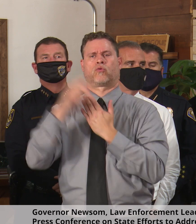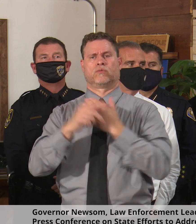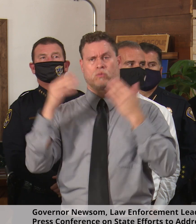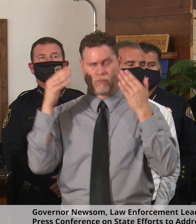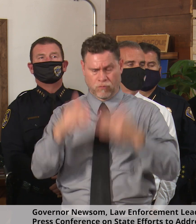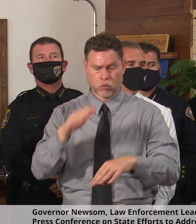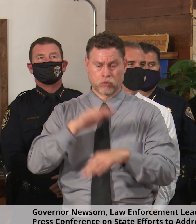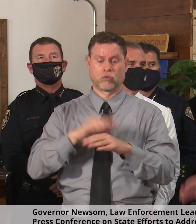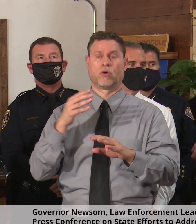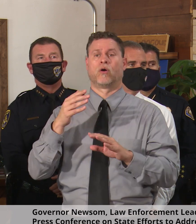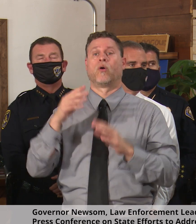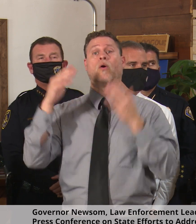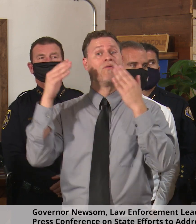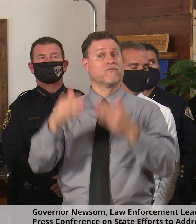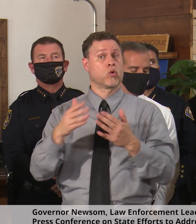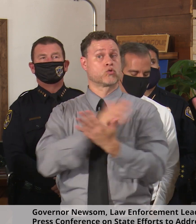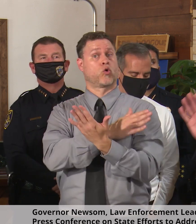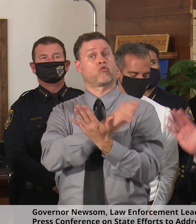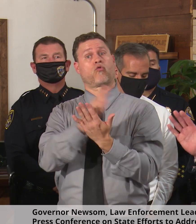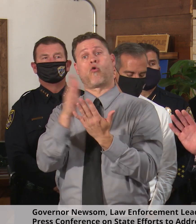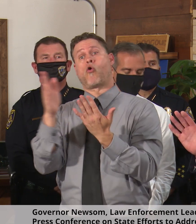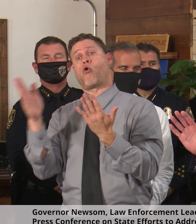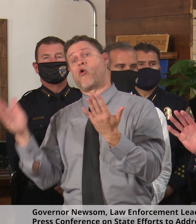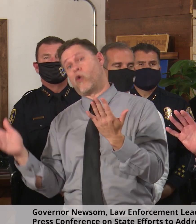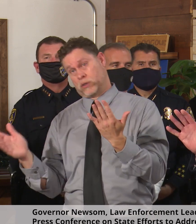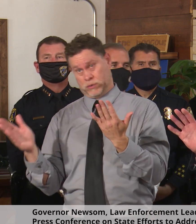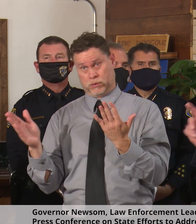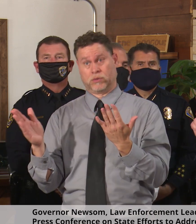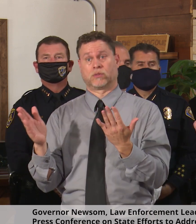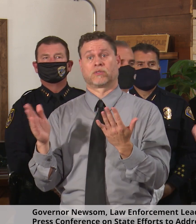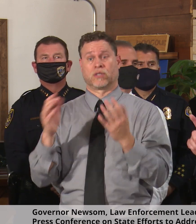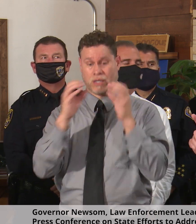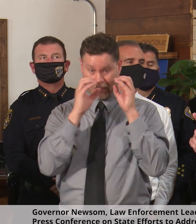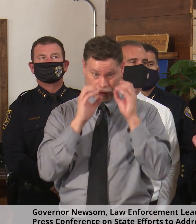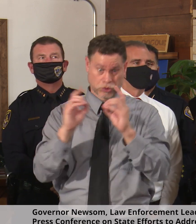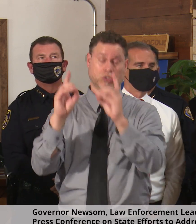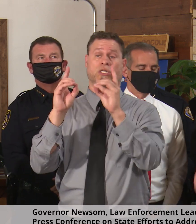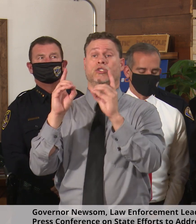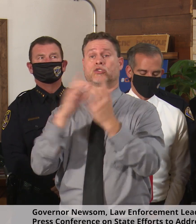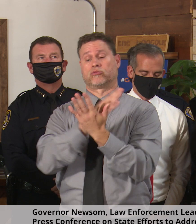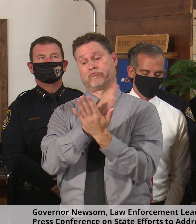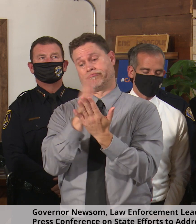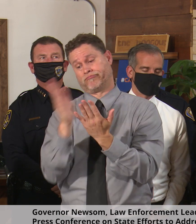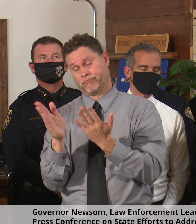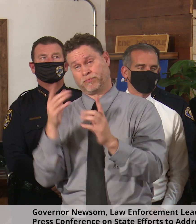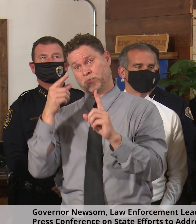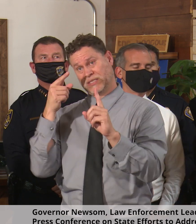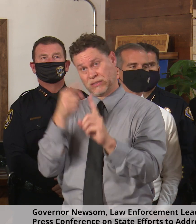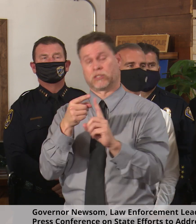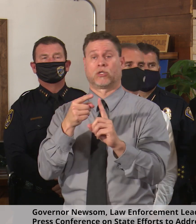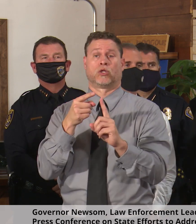on preschool, we focus across the spectrum, the educational spectrum in particular to deal with